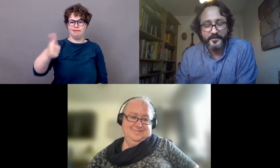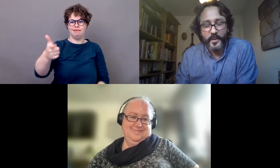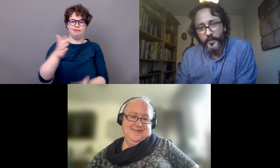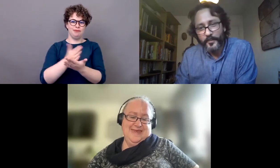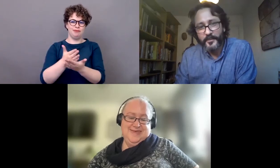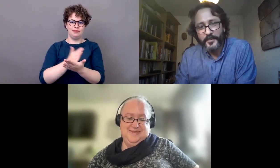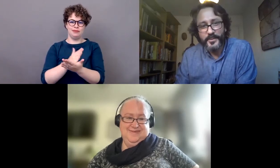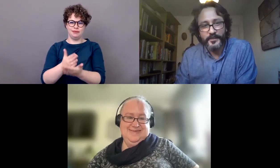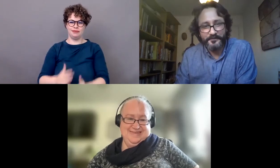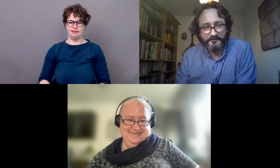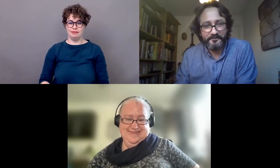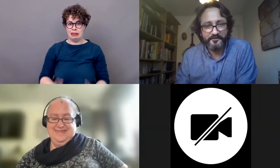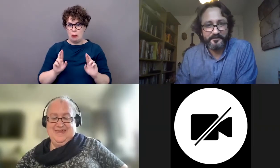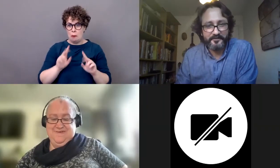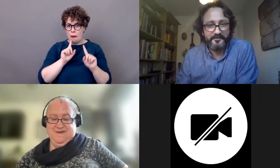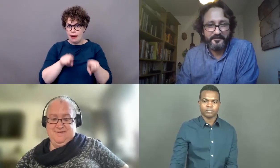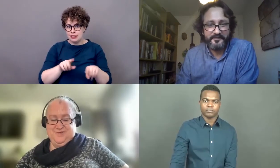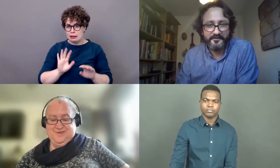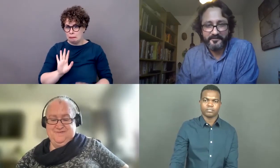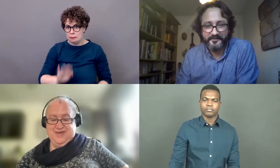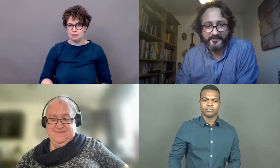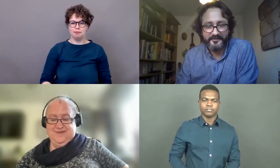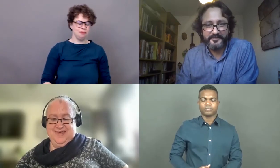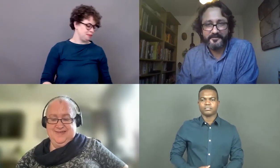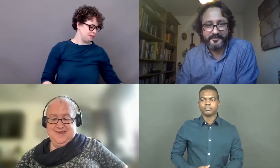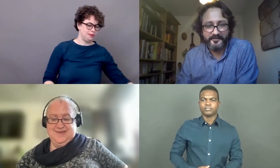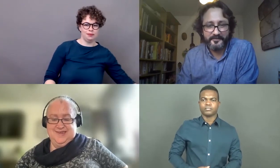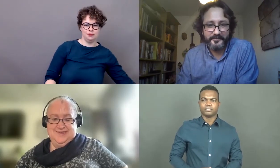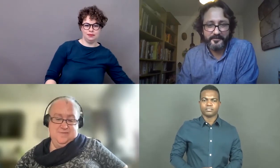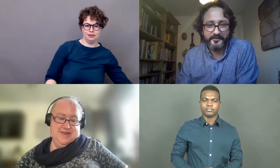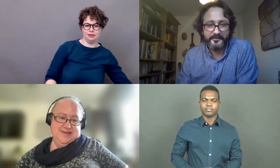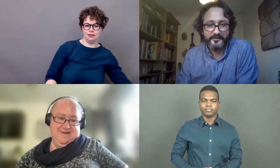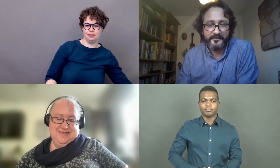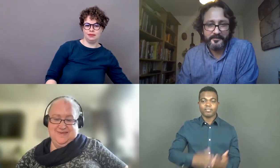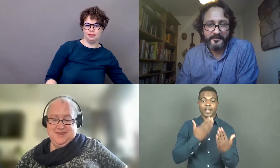Mary Keogh: Thank you very much, Christian for giving us insights into the humanitarian side